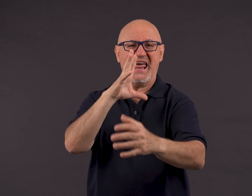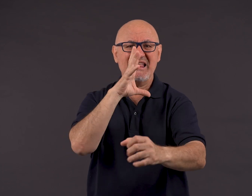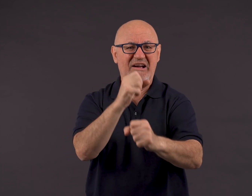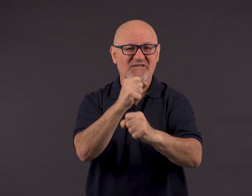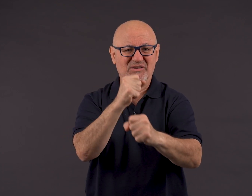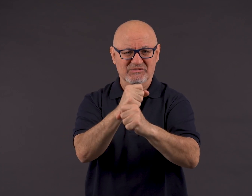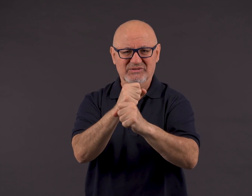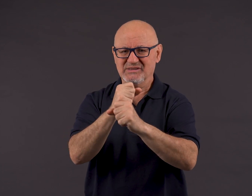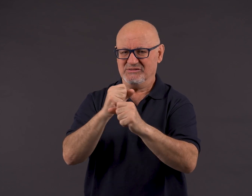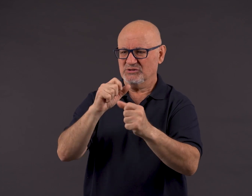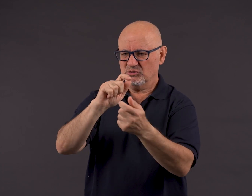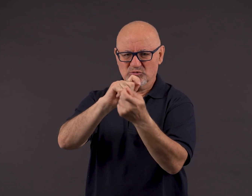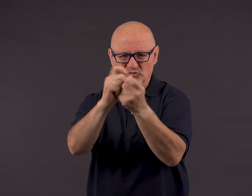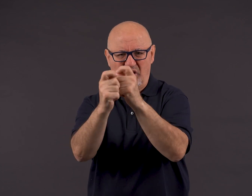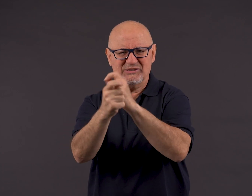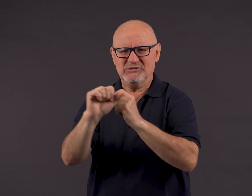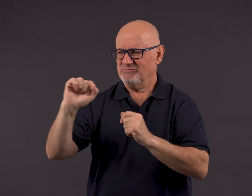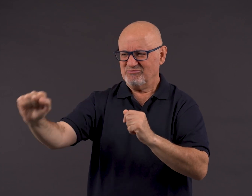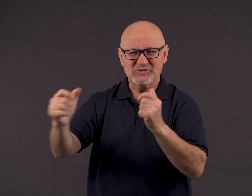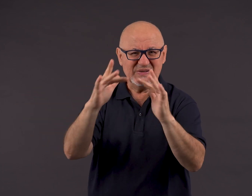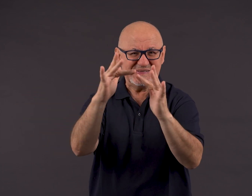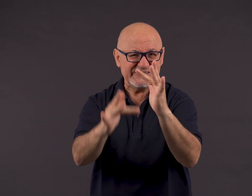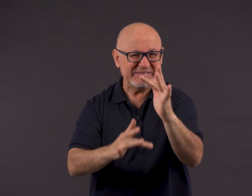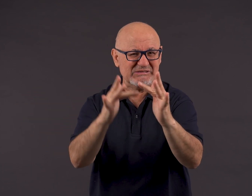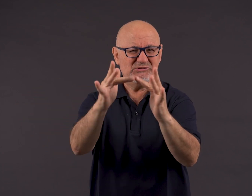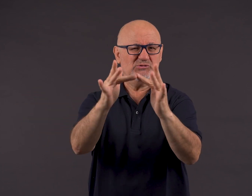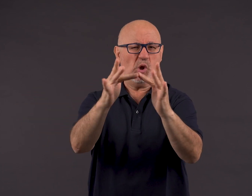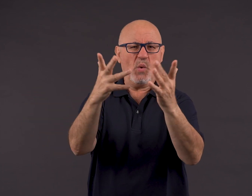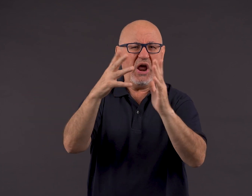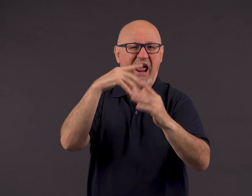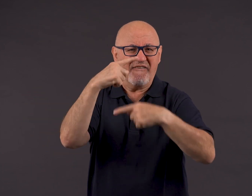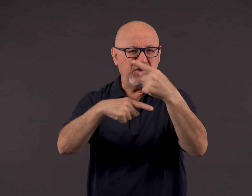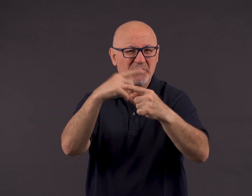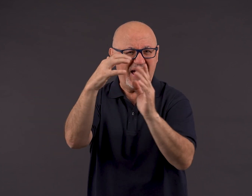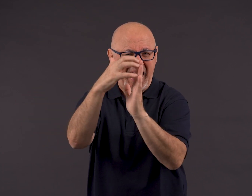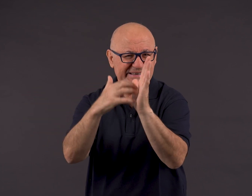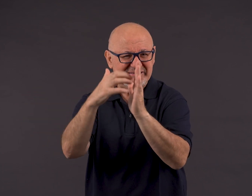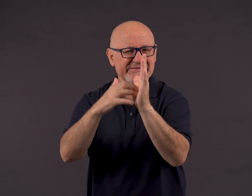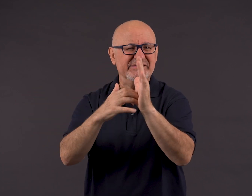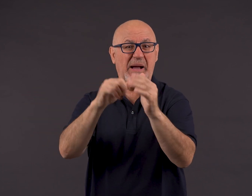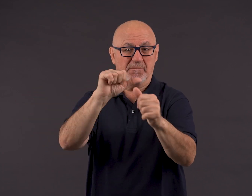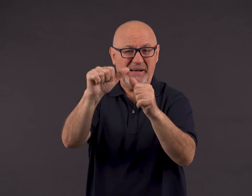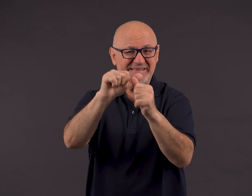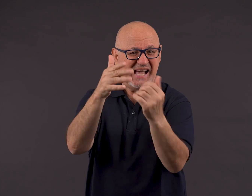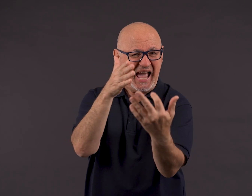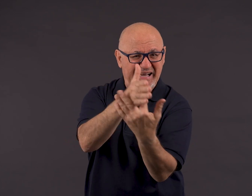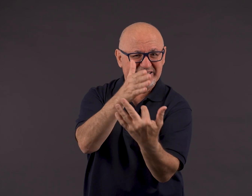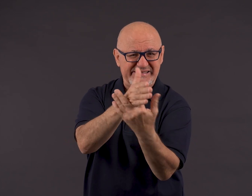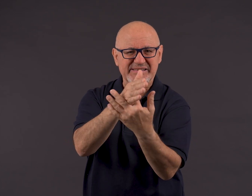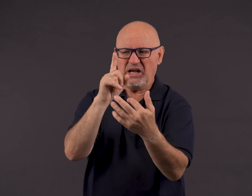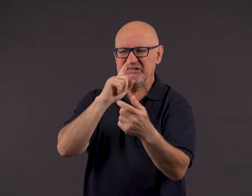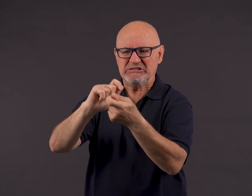Feedback from different perspectives helps the government adjust their websites and